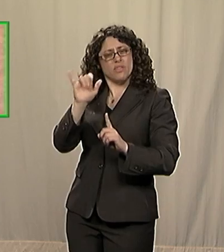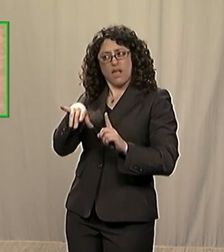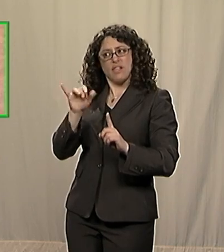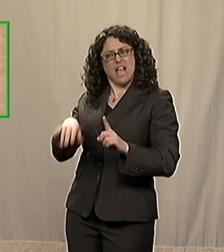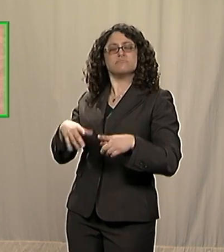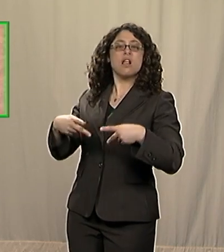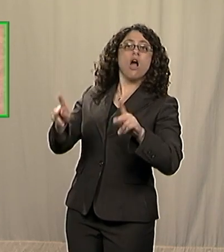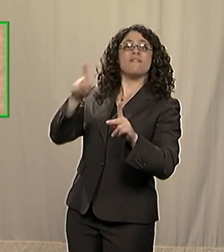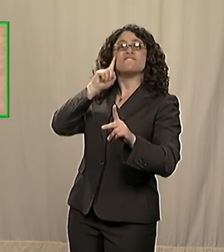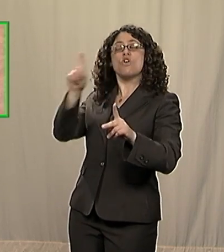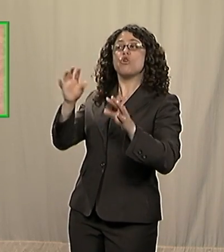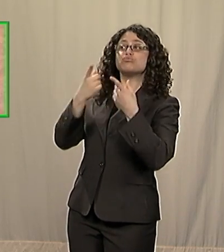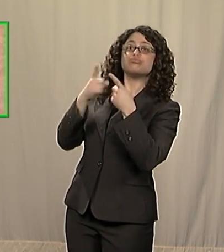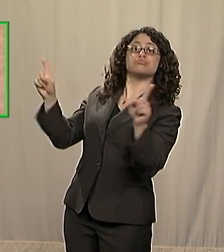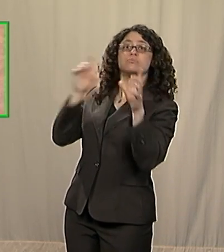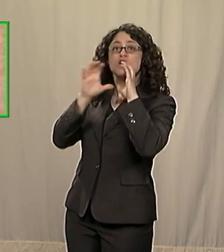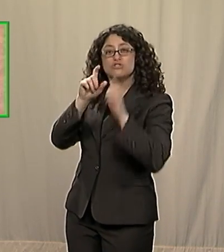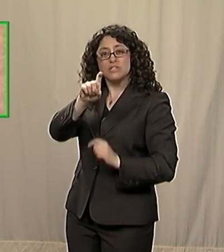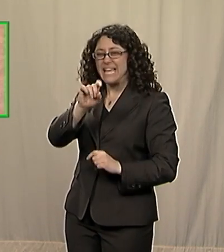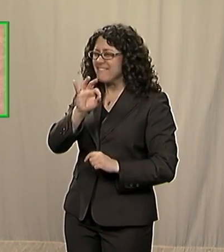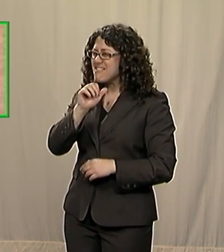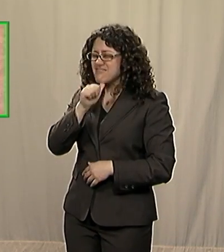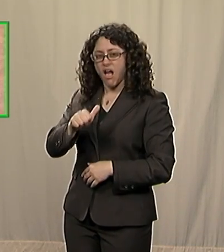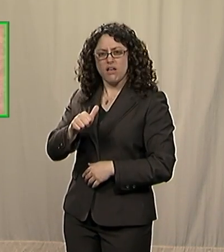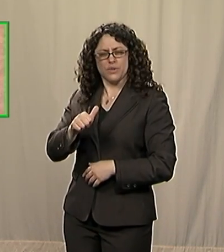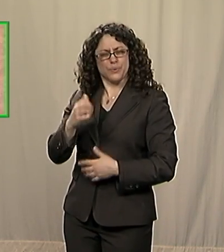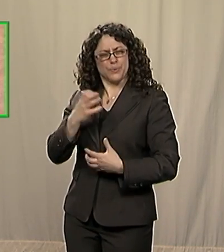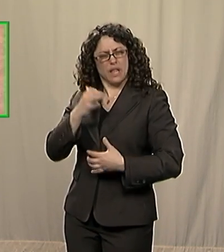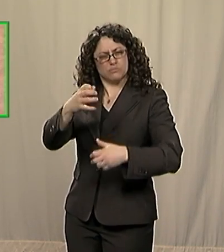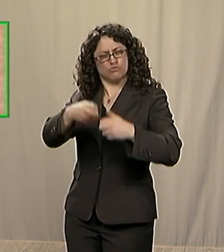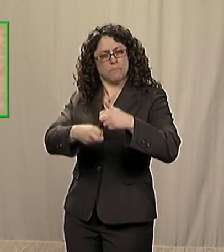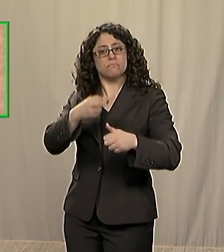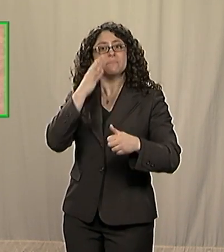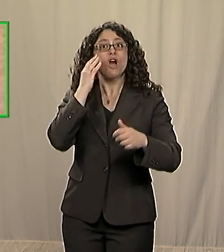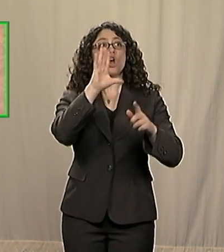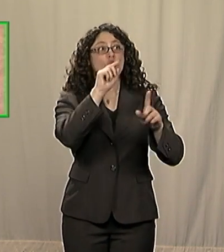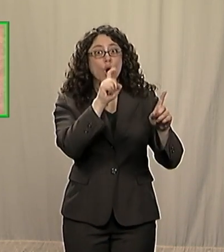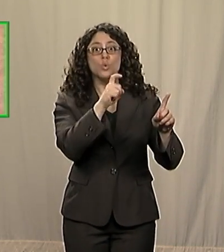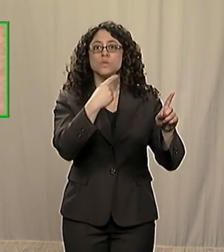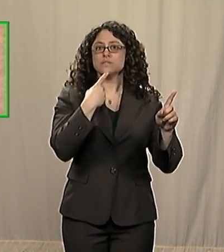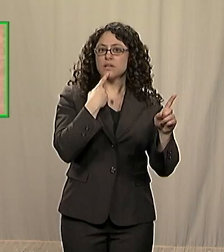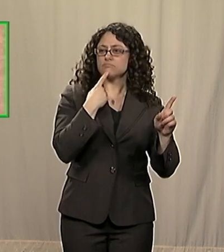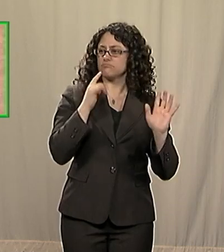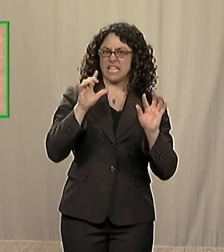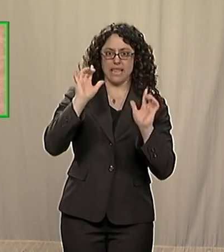If it's not, it's very problematic if the code says this is the limited space that interpreters have to work.